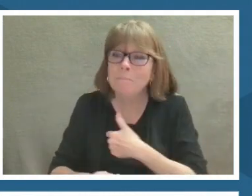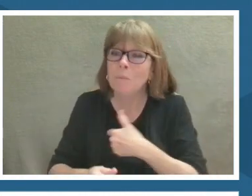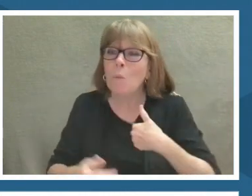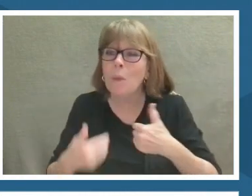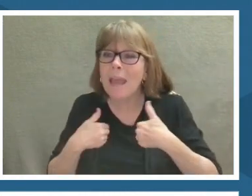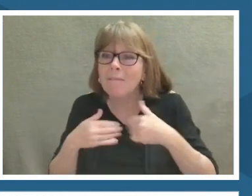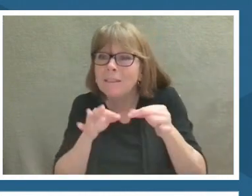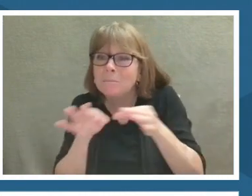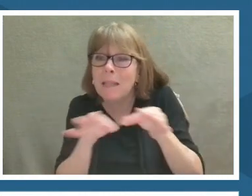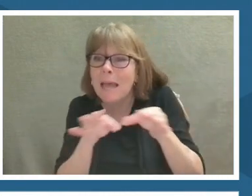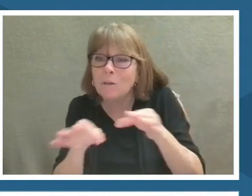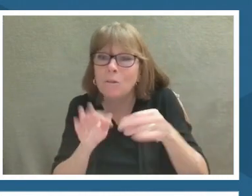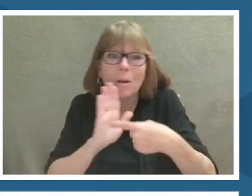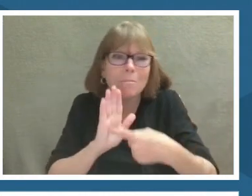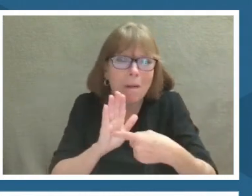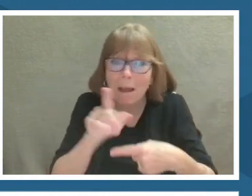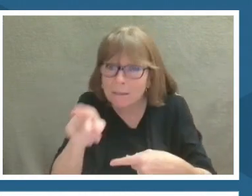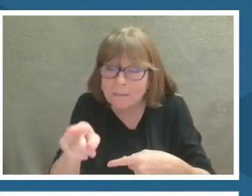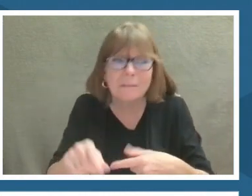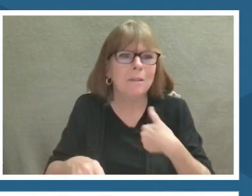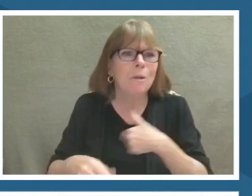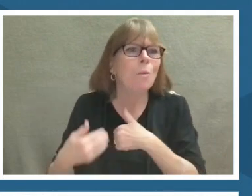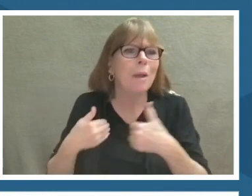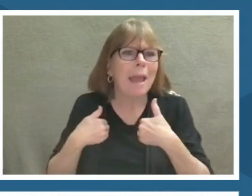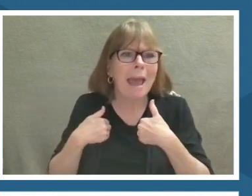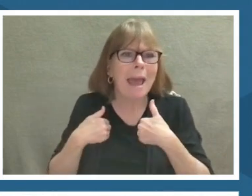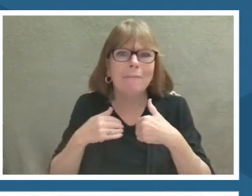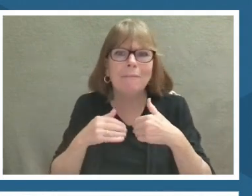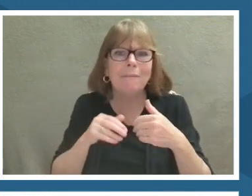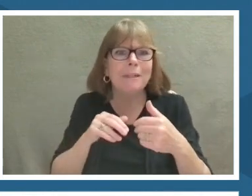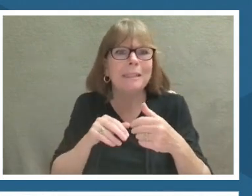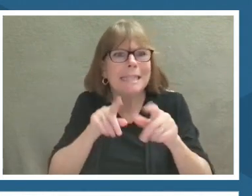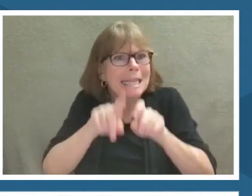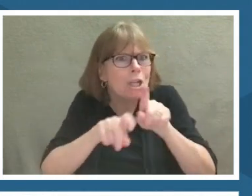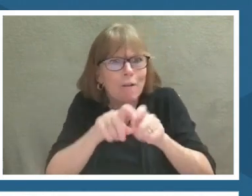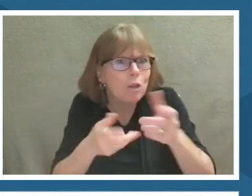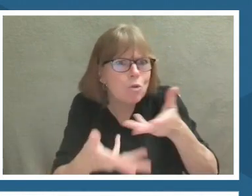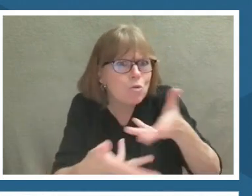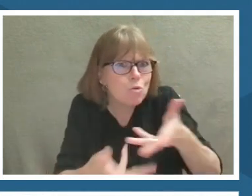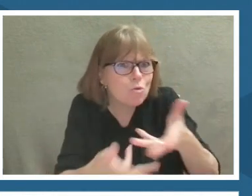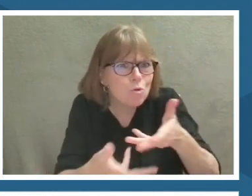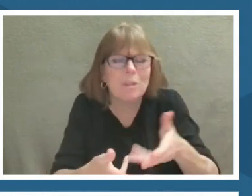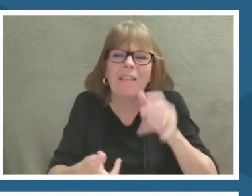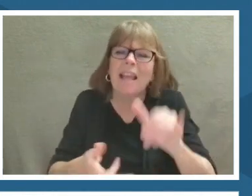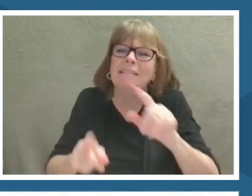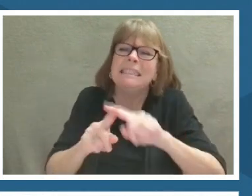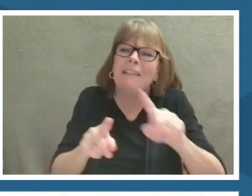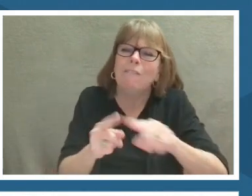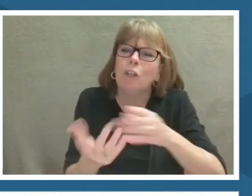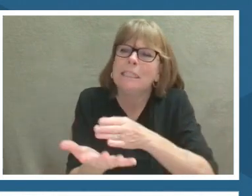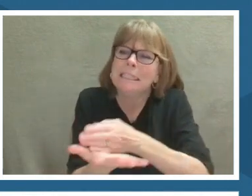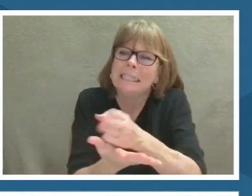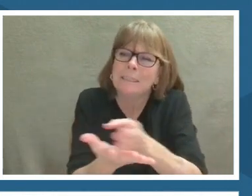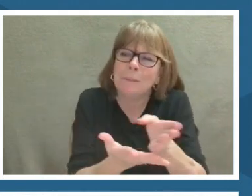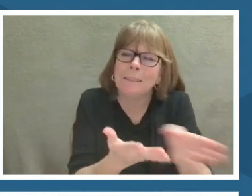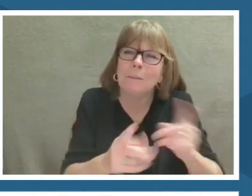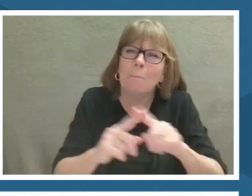we construct interview protocols you know we're using disciplinary practices but we're really trying to wrap our